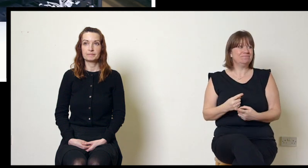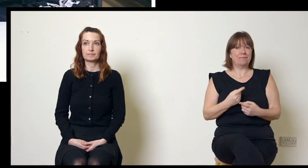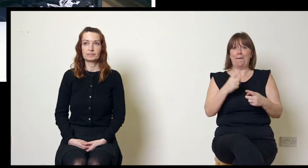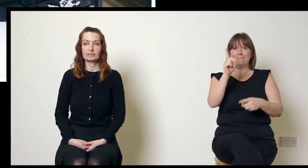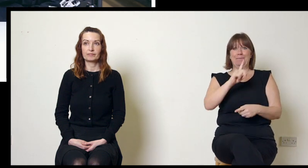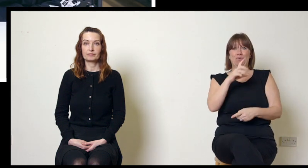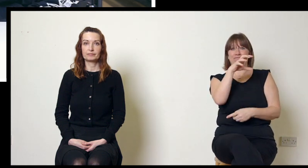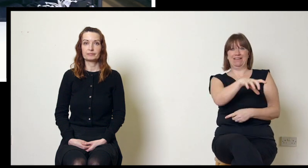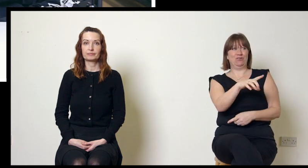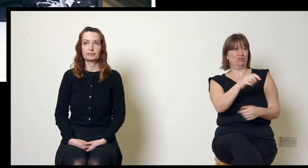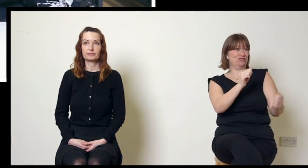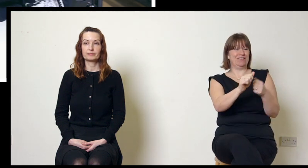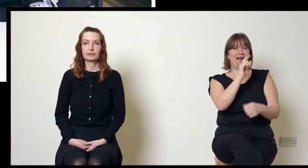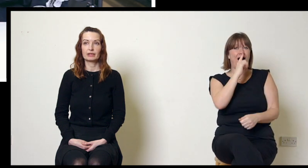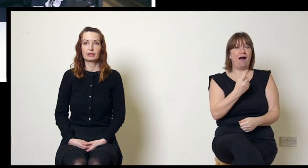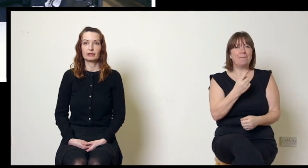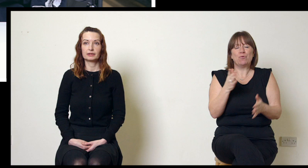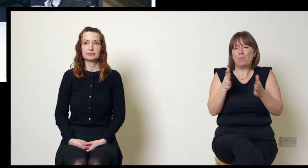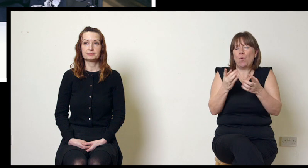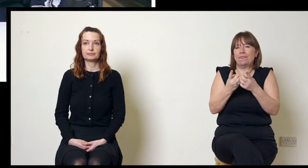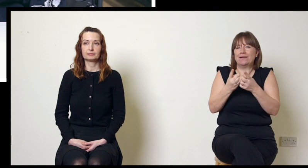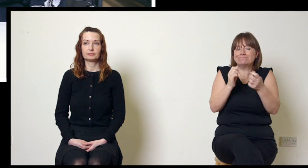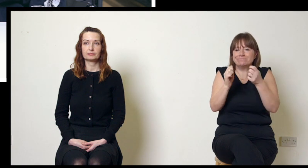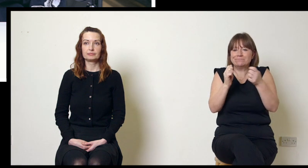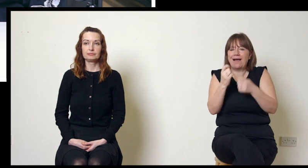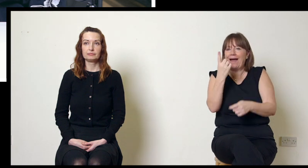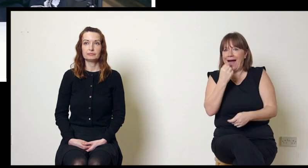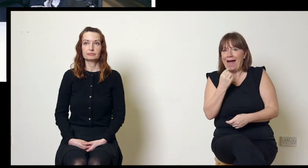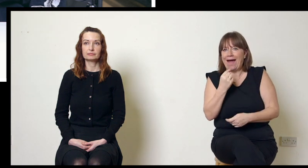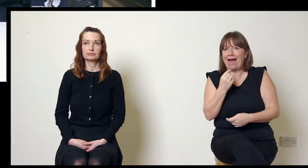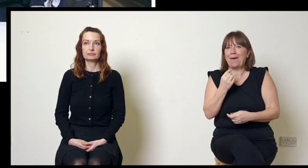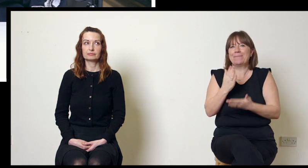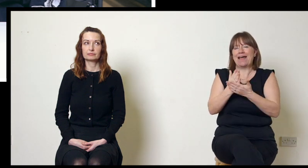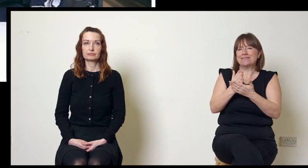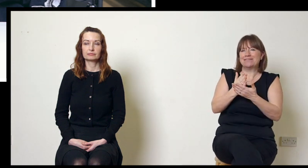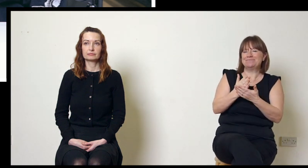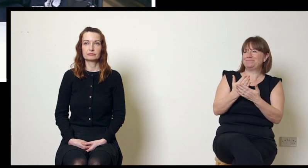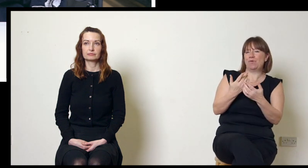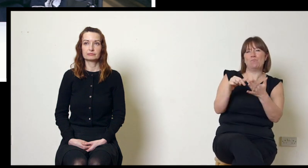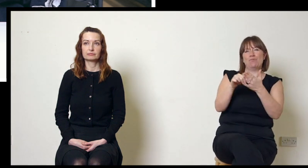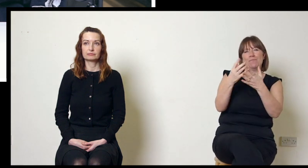But what we had this small things that we can do along that way and I think that's been been able to problem solve or ask really blunt